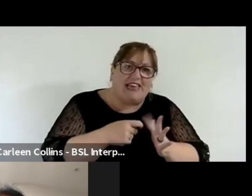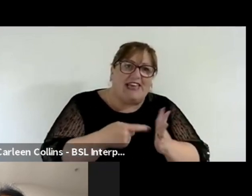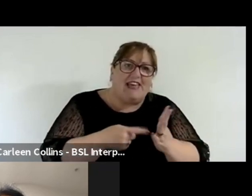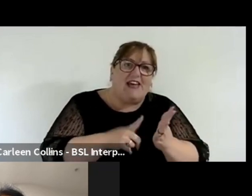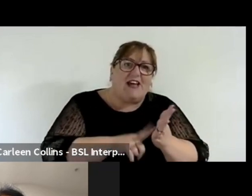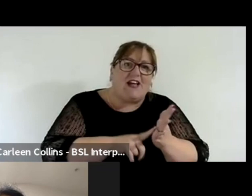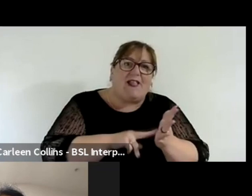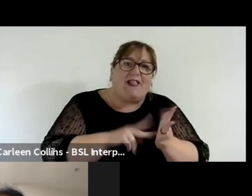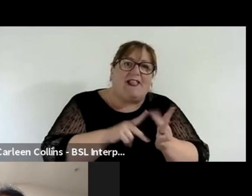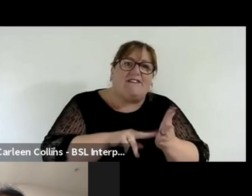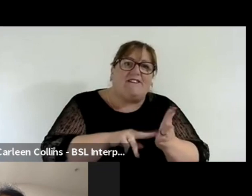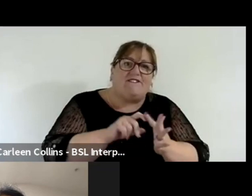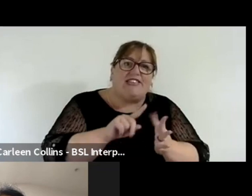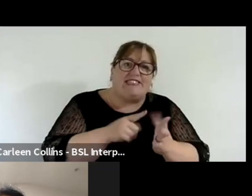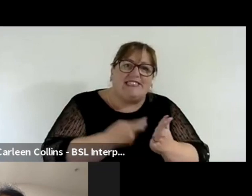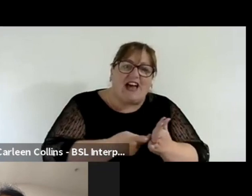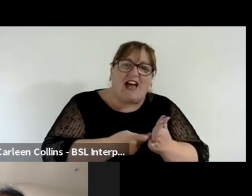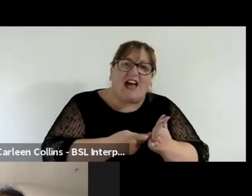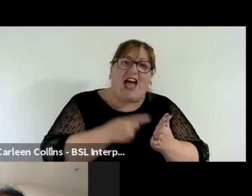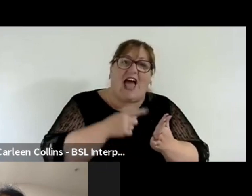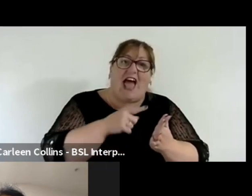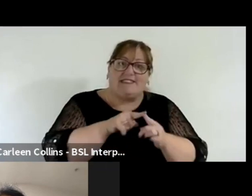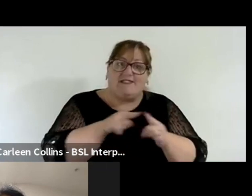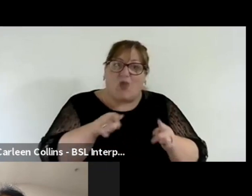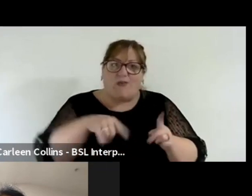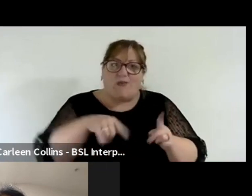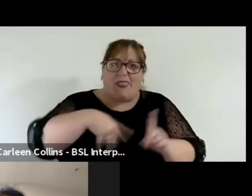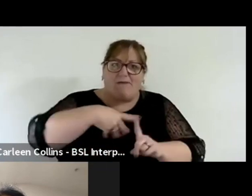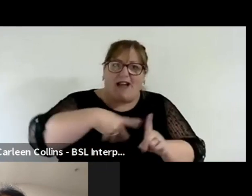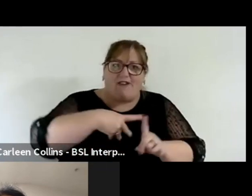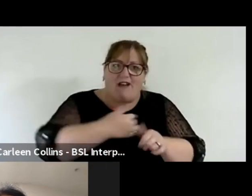Ian, Morgan, Annmarie, Kulvinder.